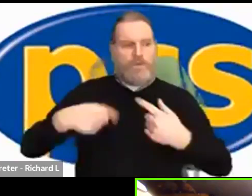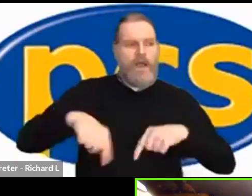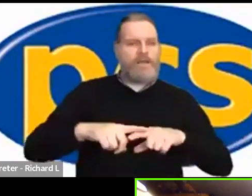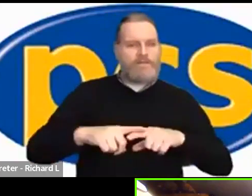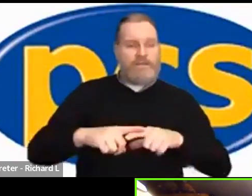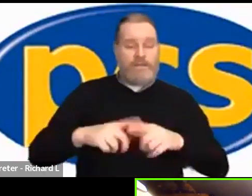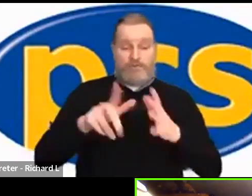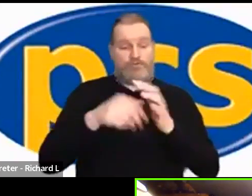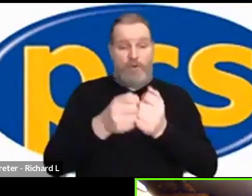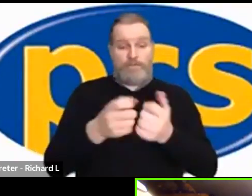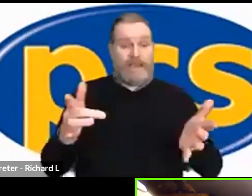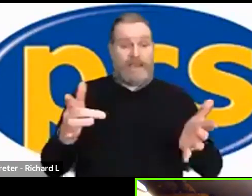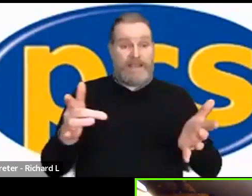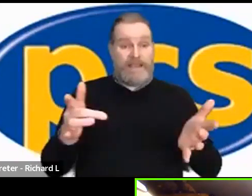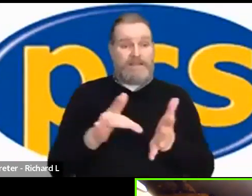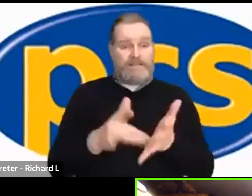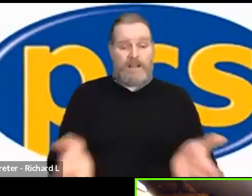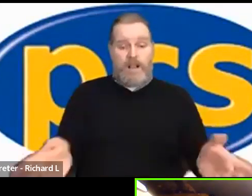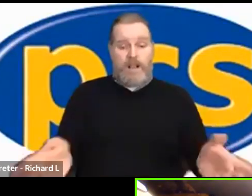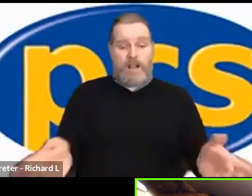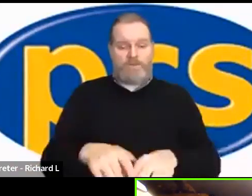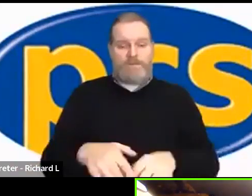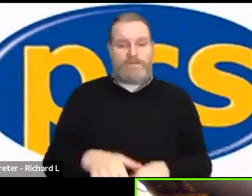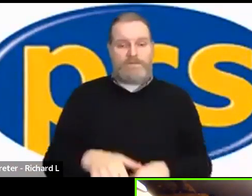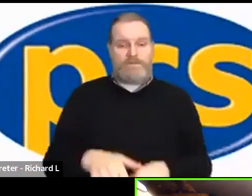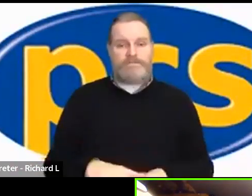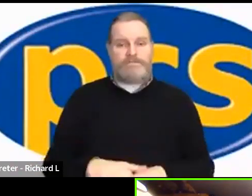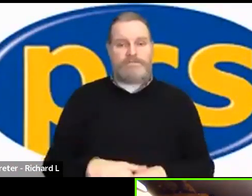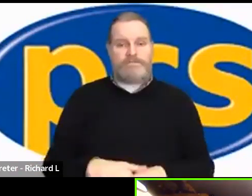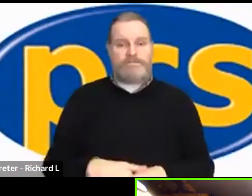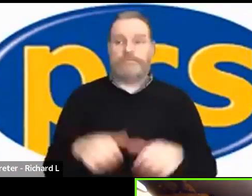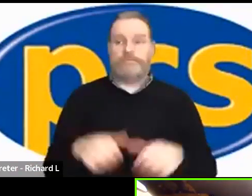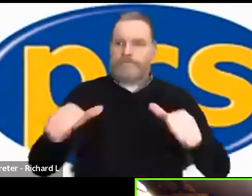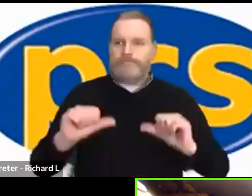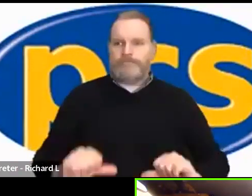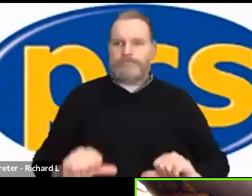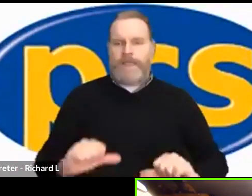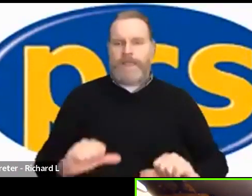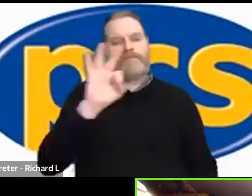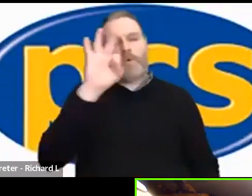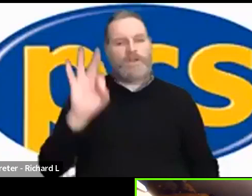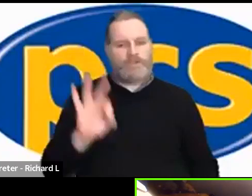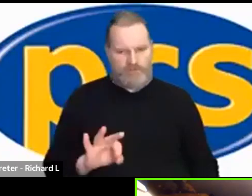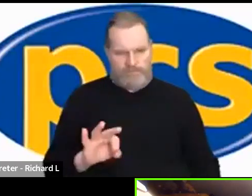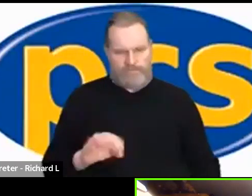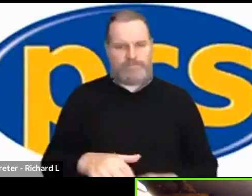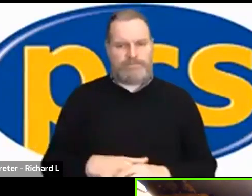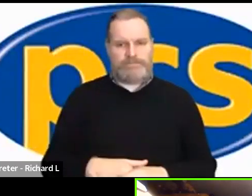Okay. Okay, there is Okay, there is question that I